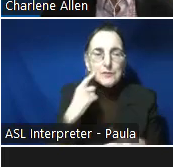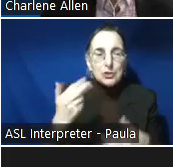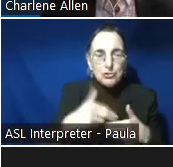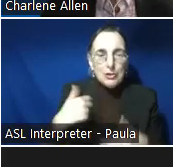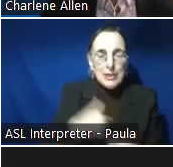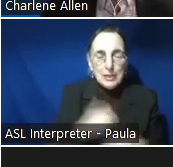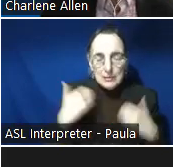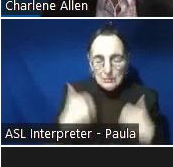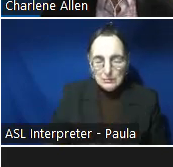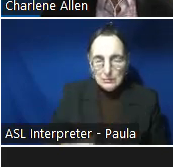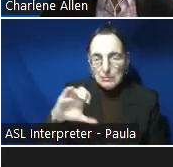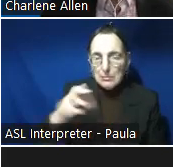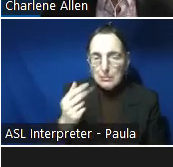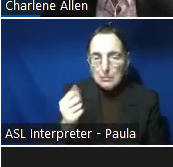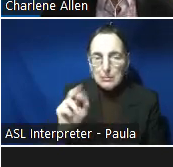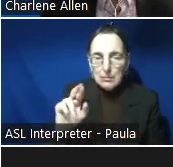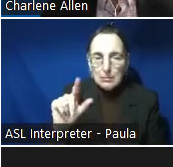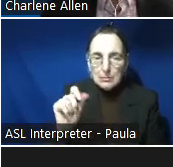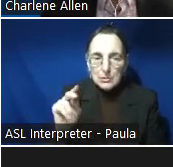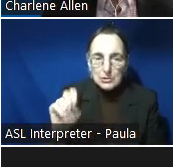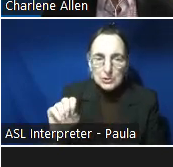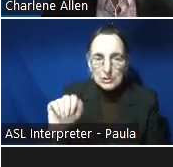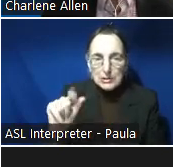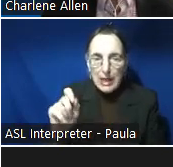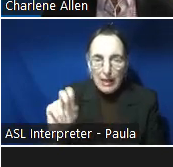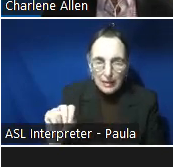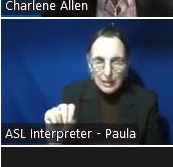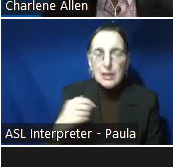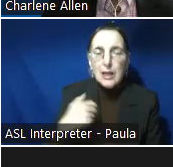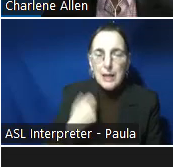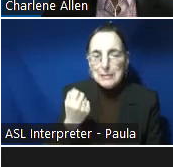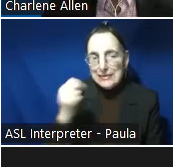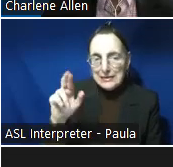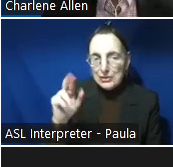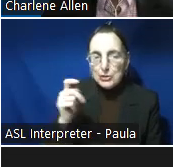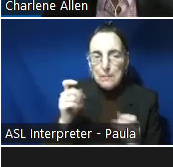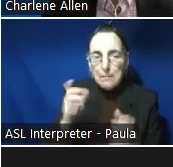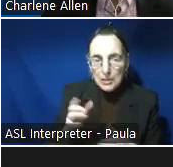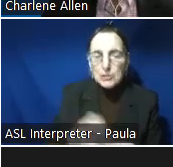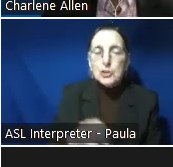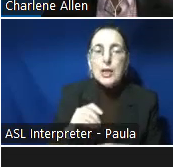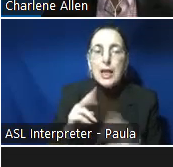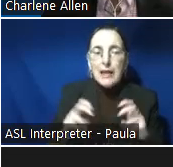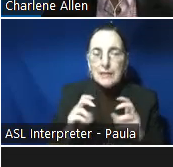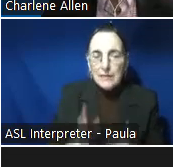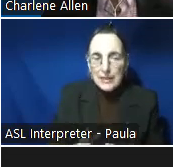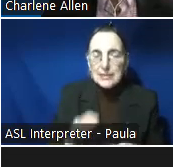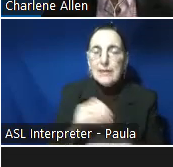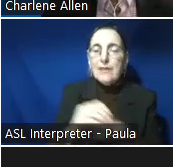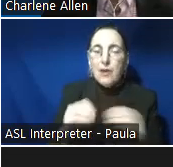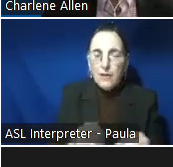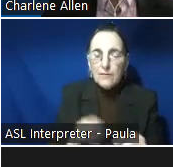Allen and I'm a senior analyst in the office of interagency administration's for the agency for